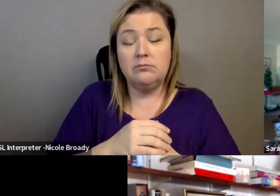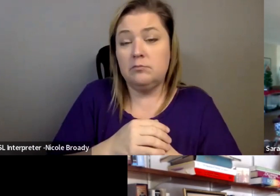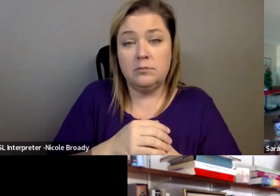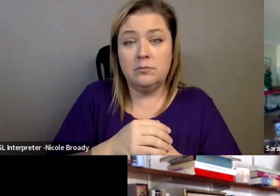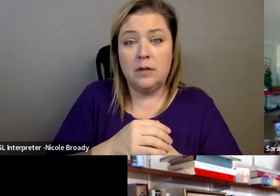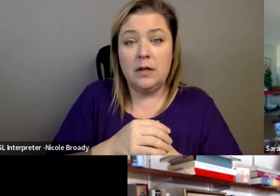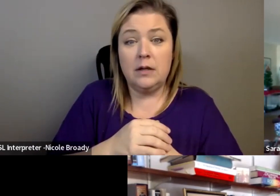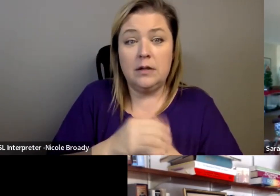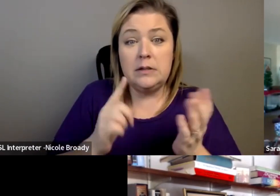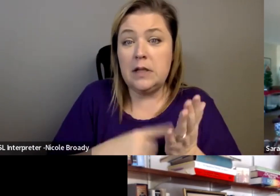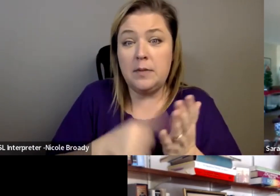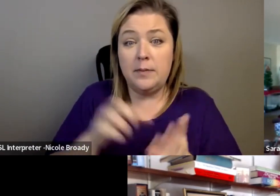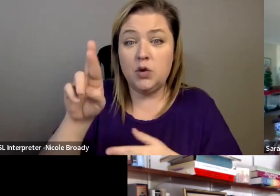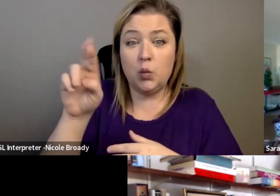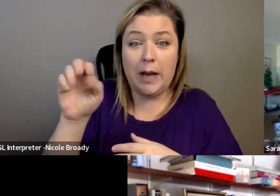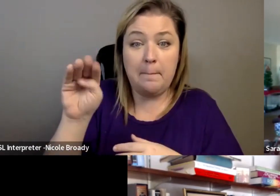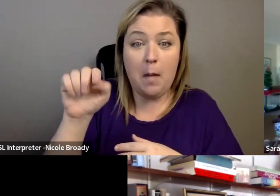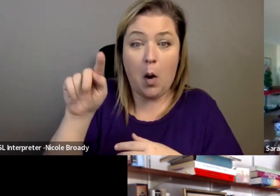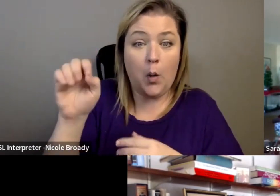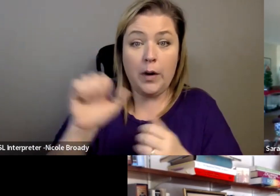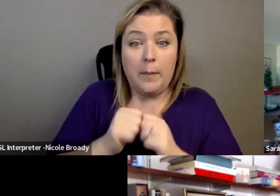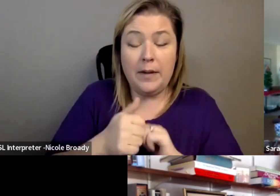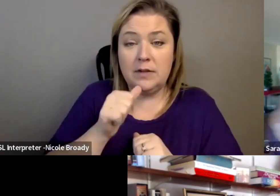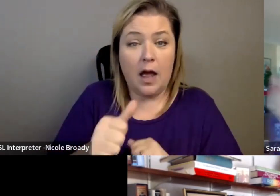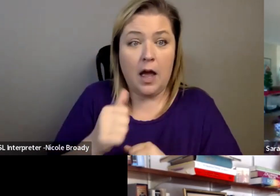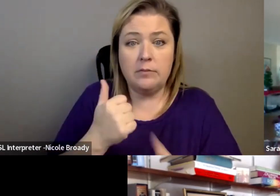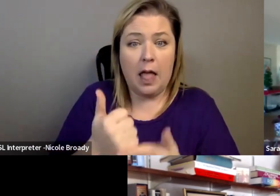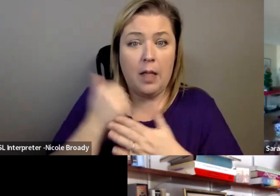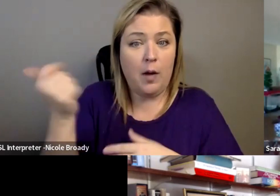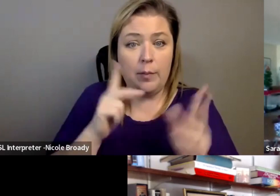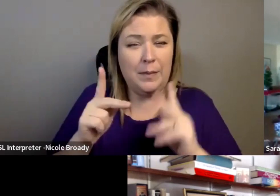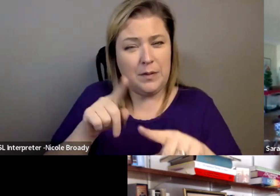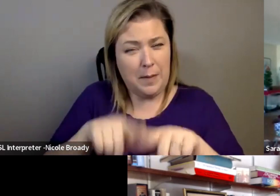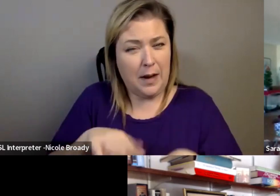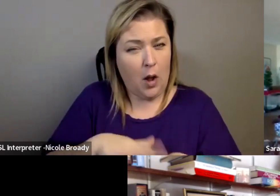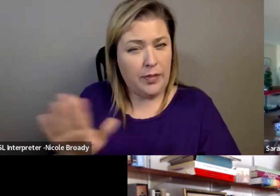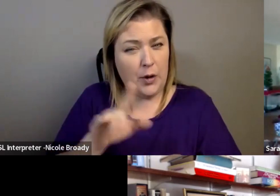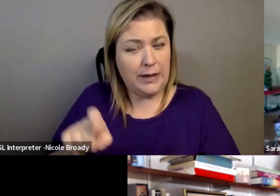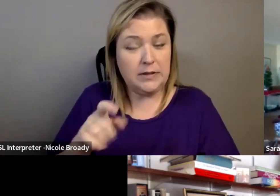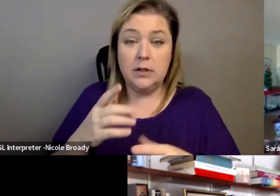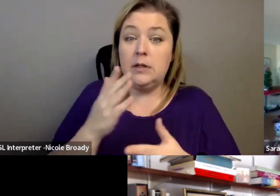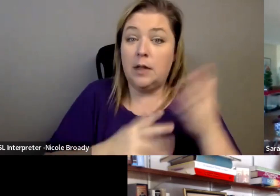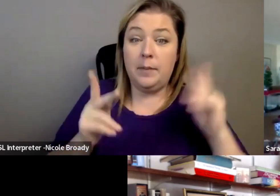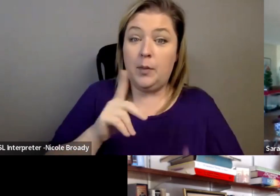people based on different needs. And, you know, there there are some people who really do benefit from being in person,